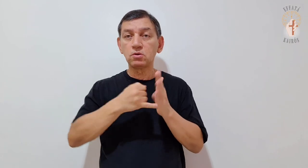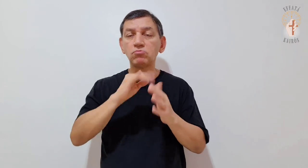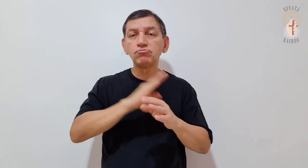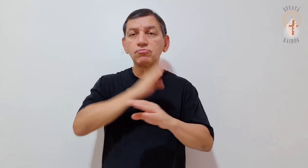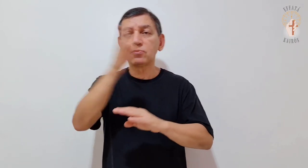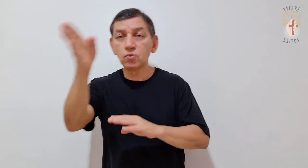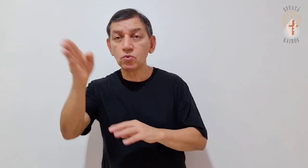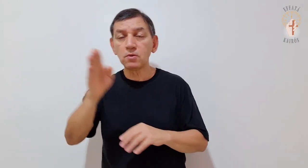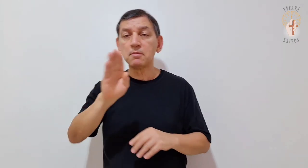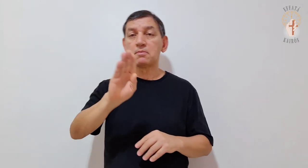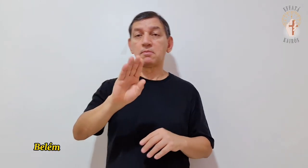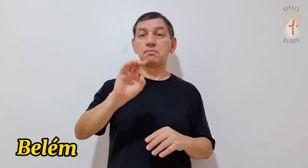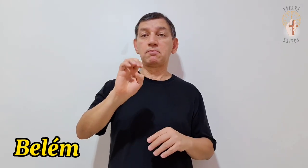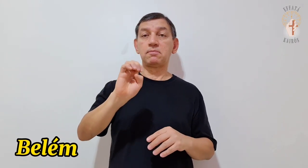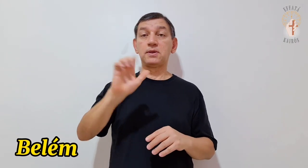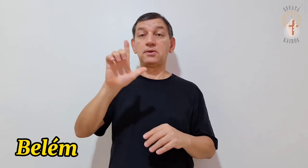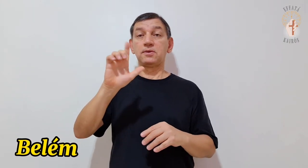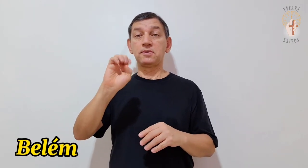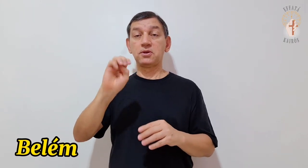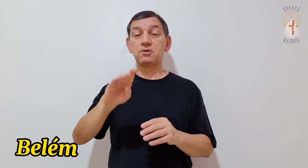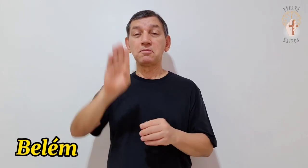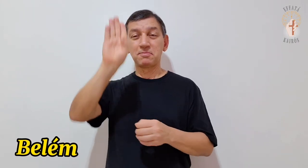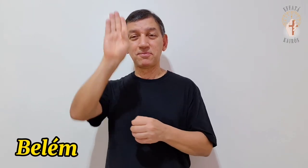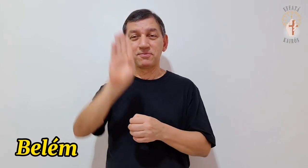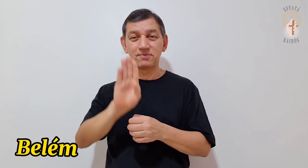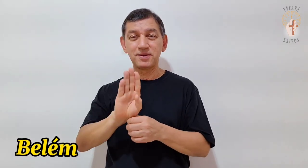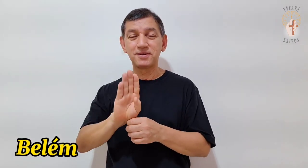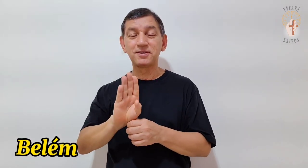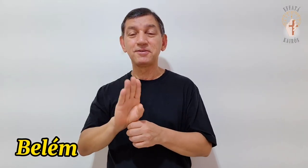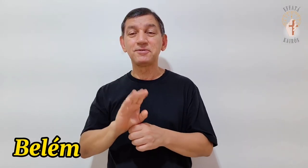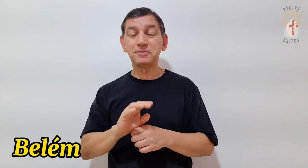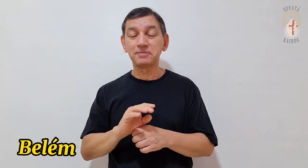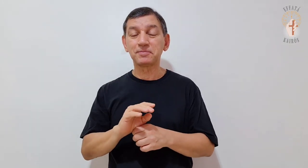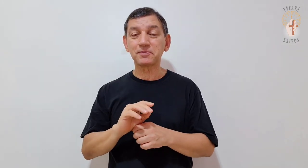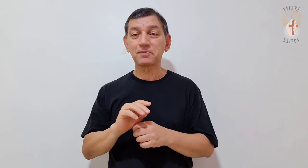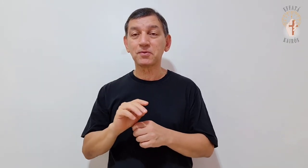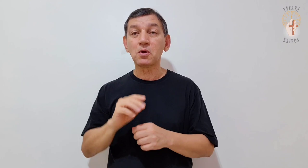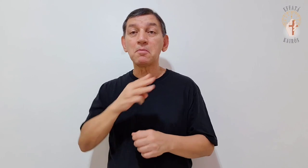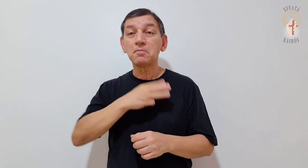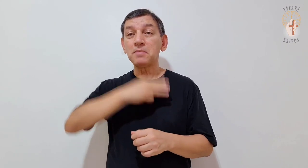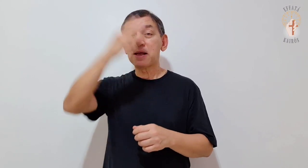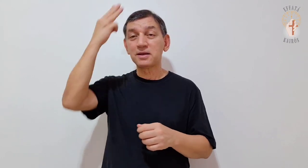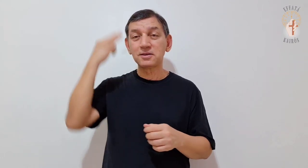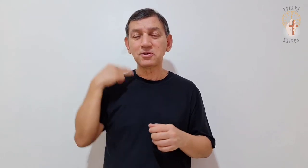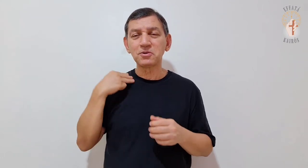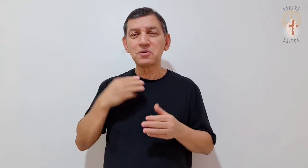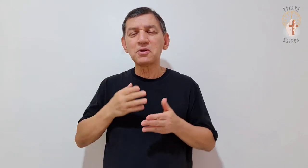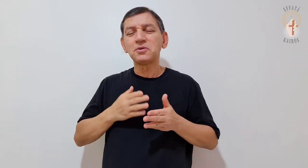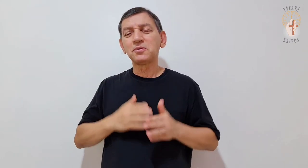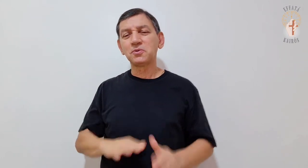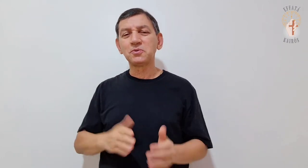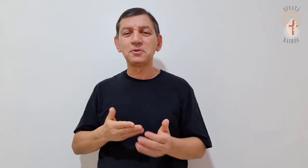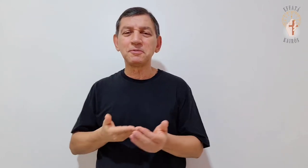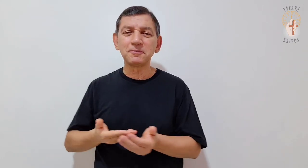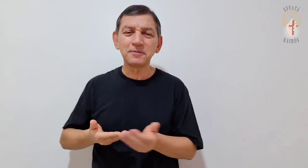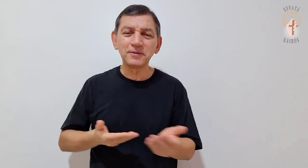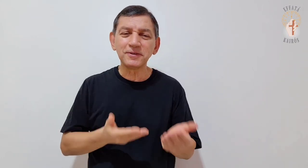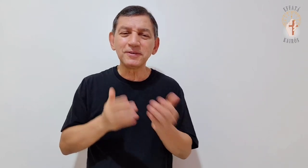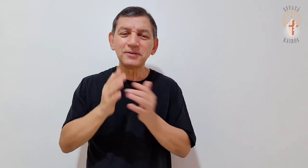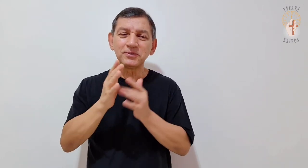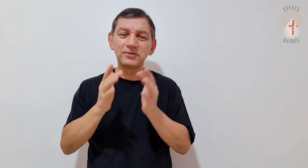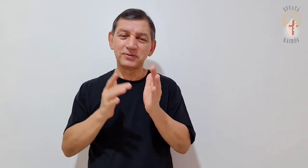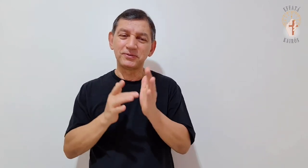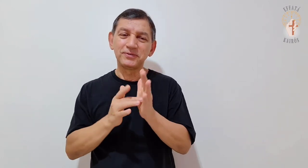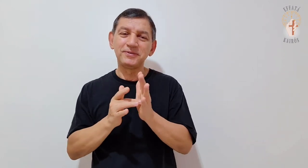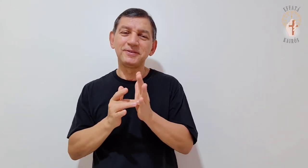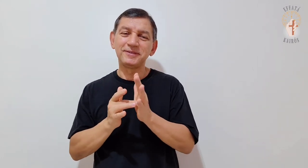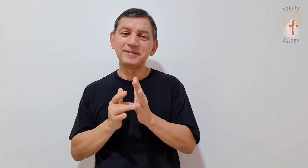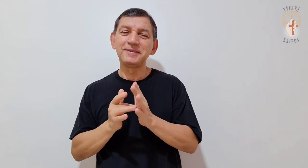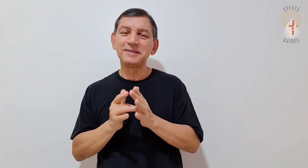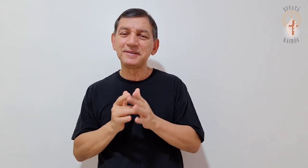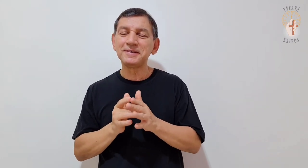he went to Bethlehem from the census, there Mary gave birth to the Child Jesus.